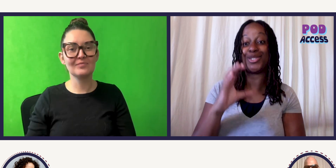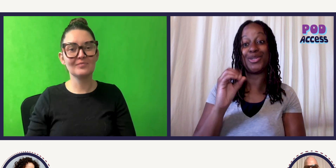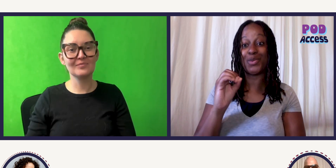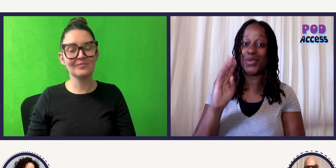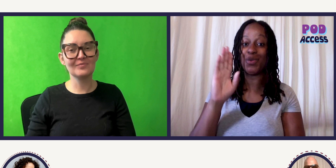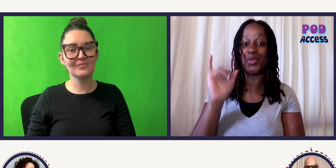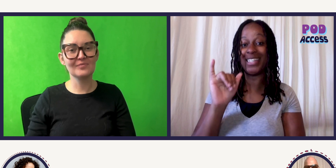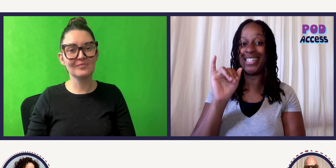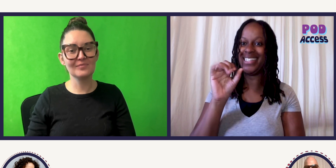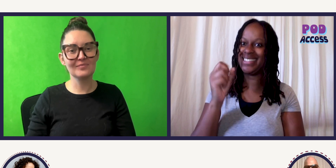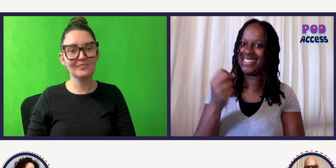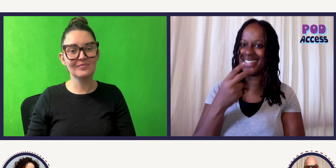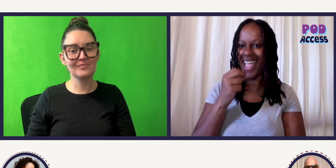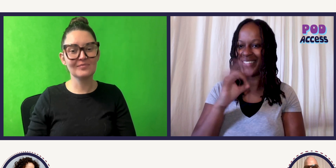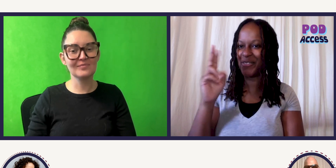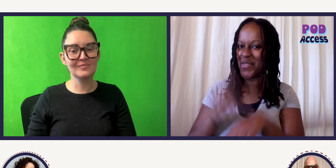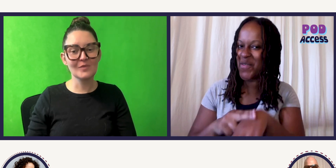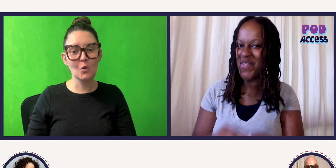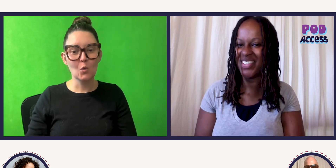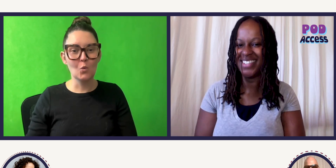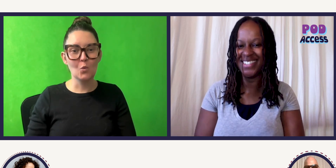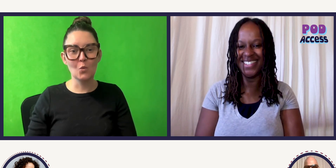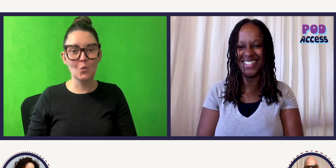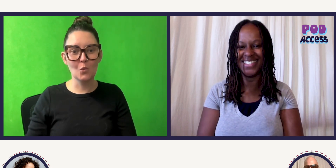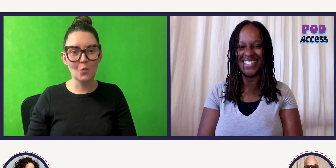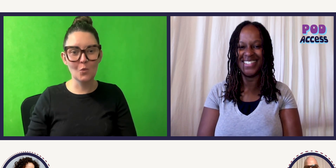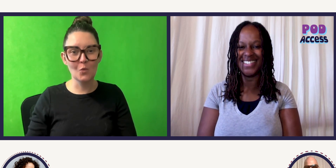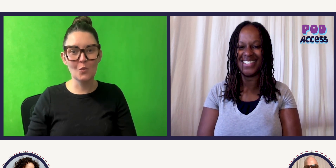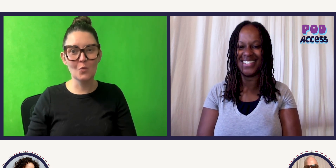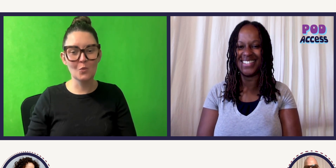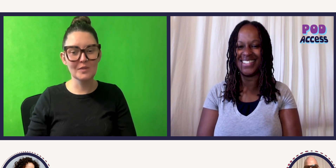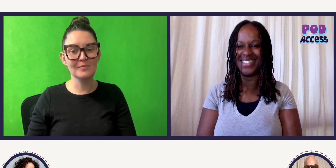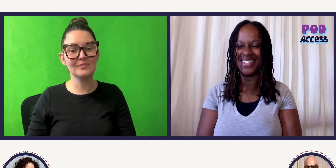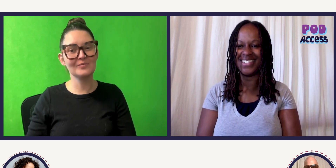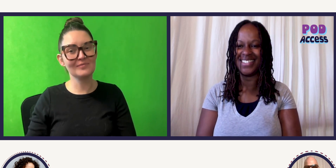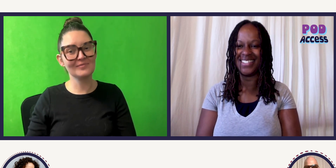Scooby Snacks of course! Oh, boy!